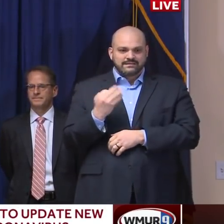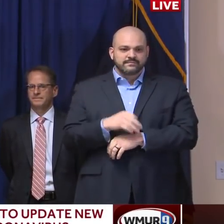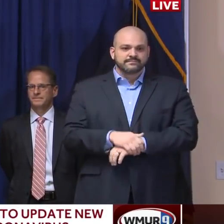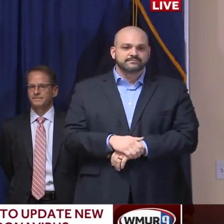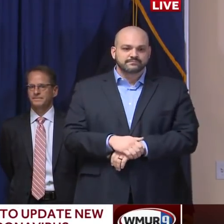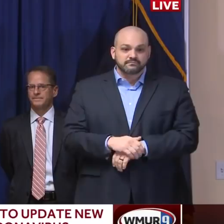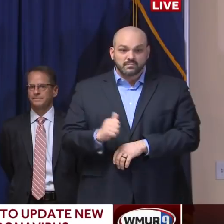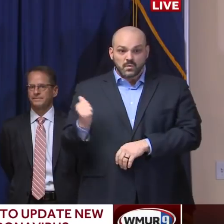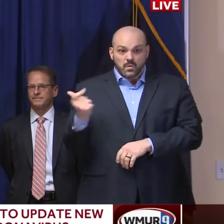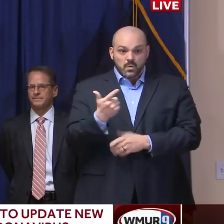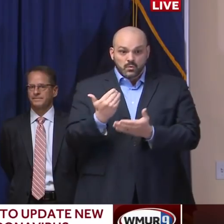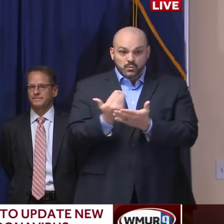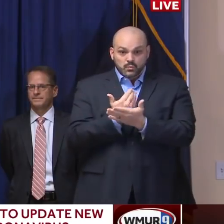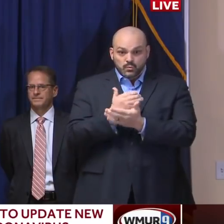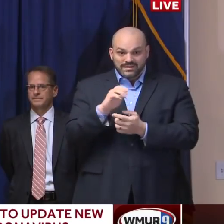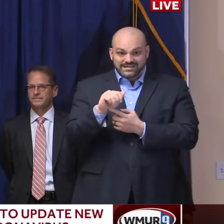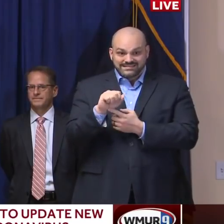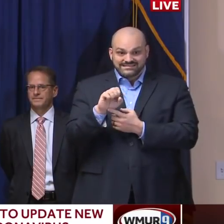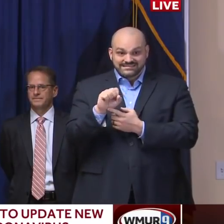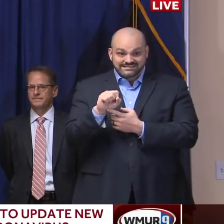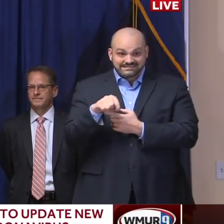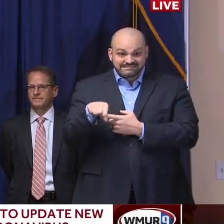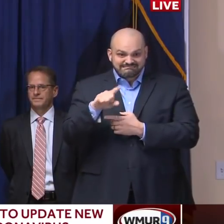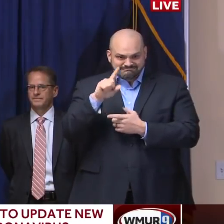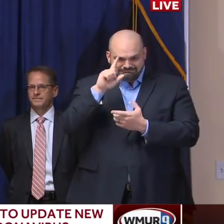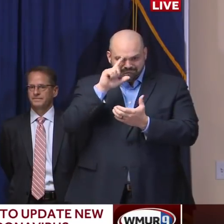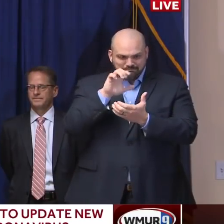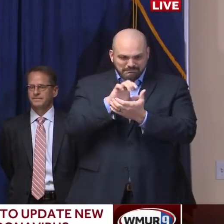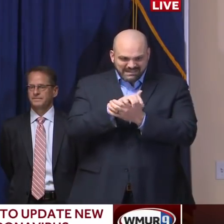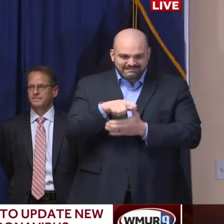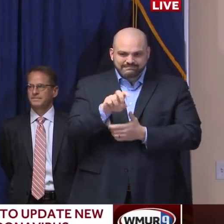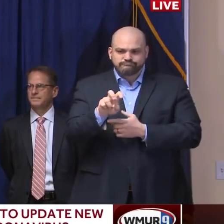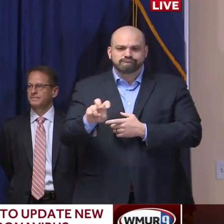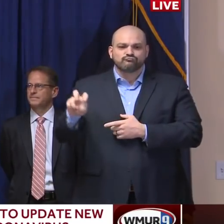THAT IS AN ADDITIONAL SIX INDIVIDUALS SINCE OUR LAST REPORT ON FRIDAY.